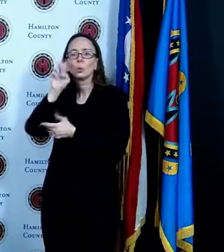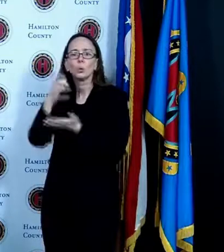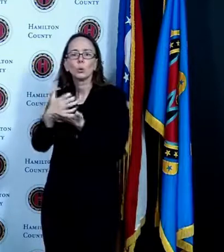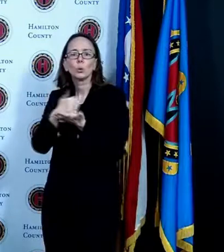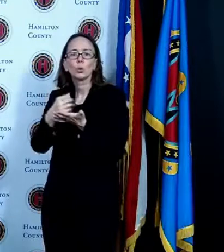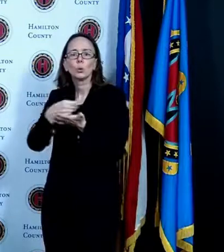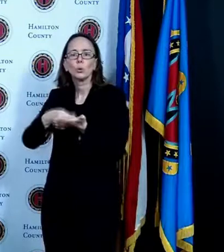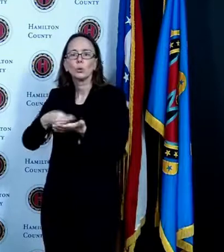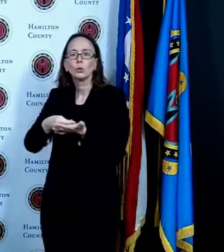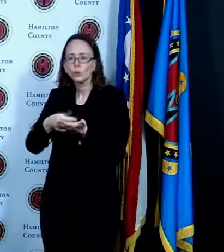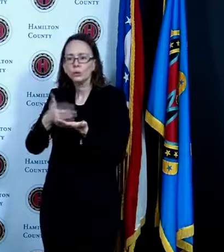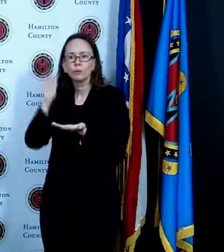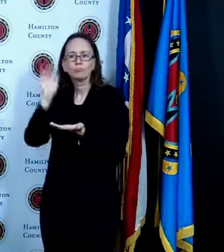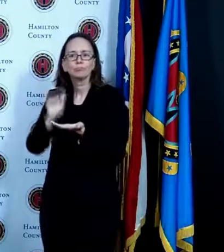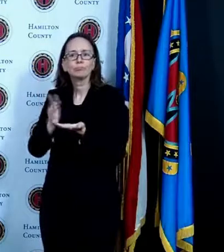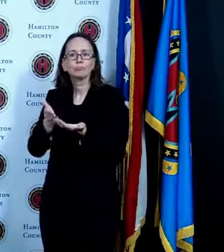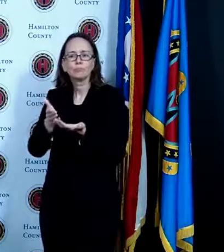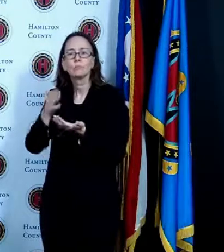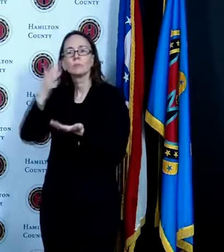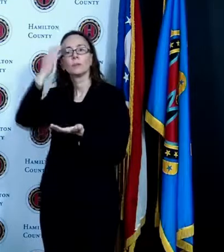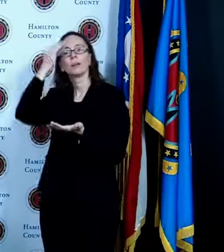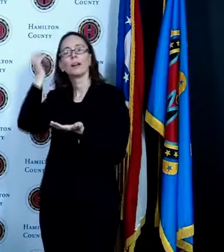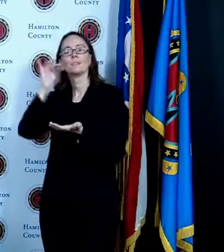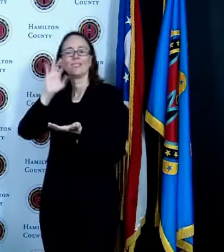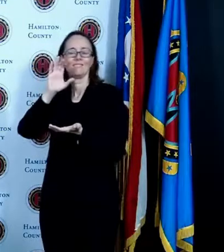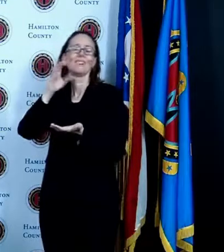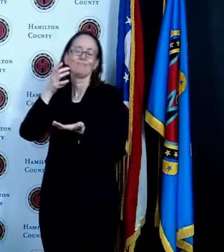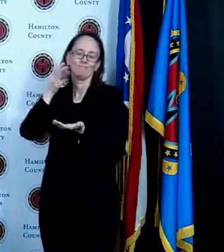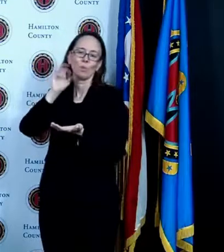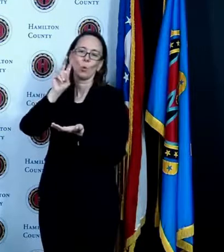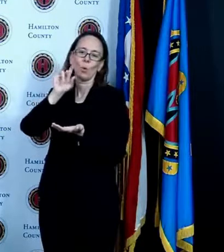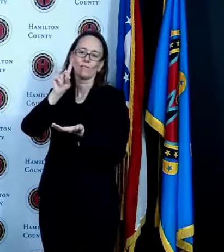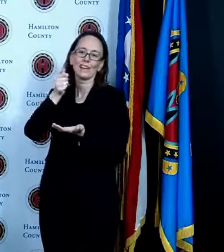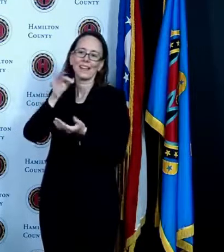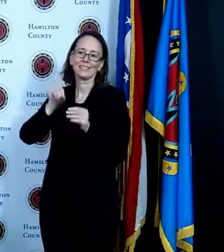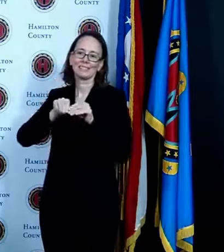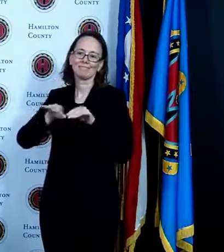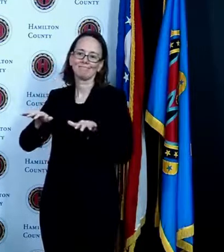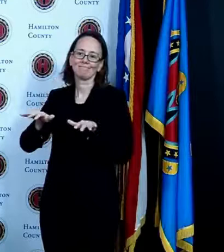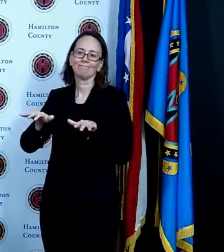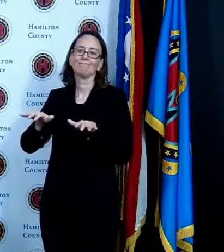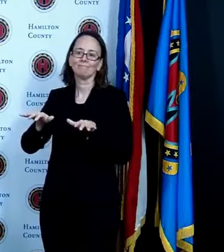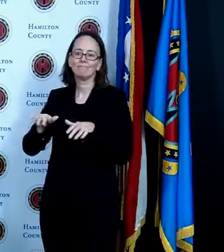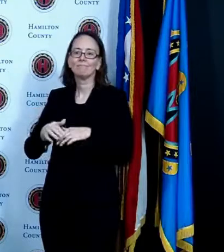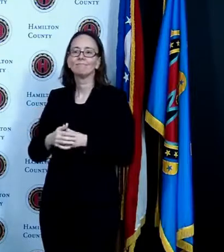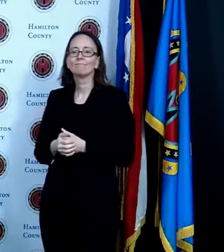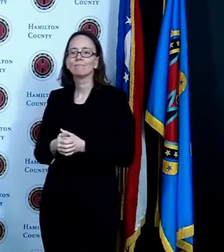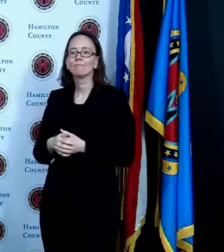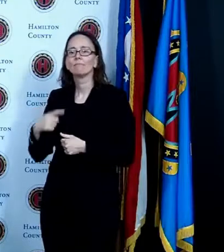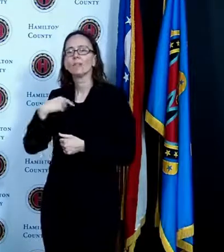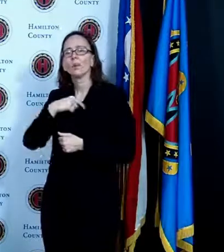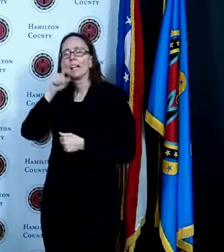pleased to be able to do that we did want to wait until the state made their allocation so that we could kind of do some gap funding there and so that's